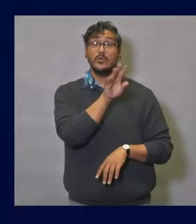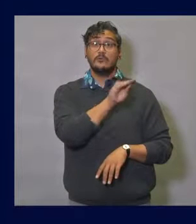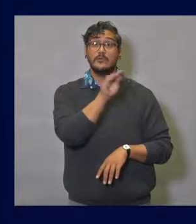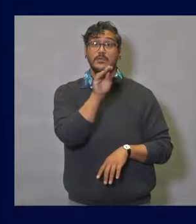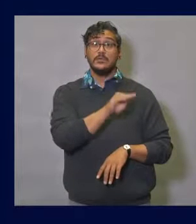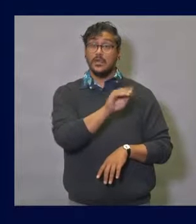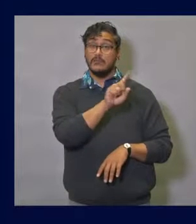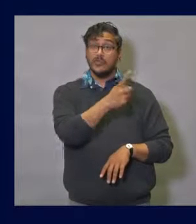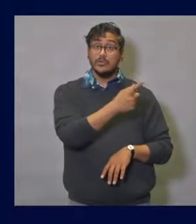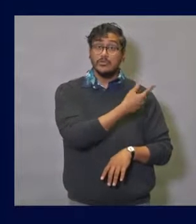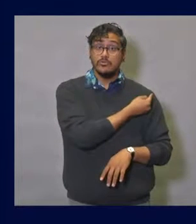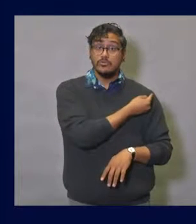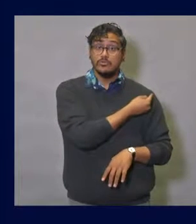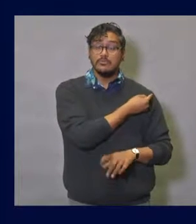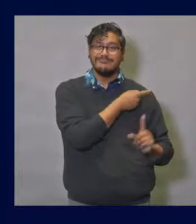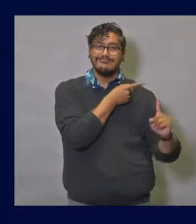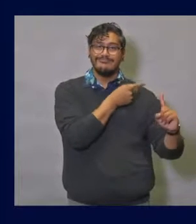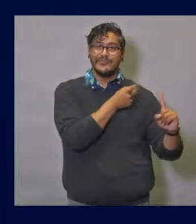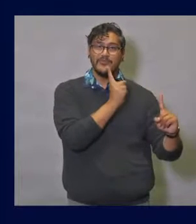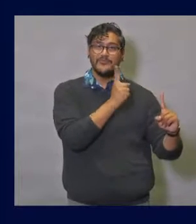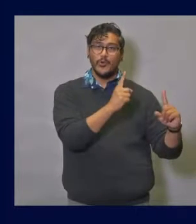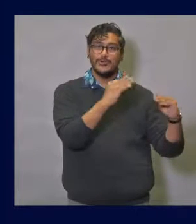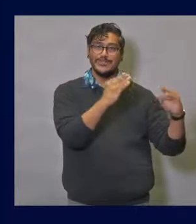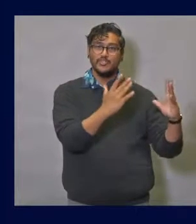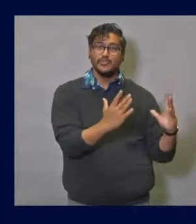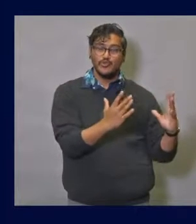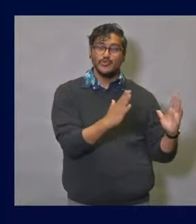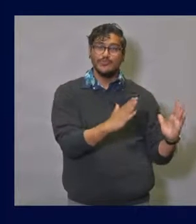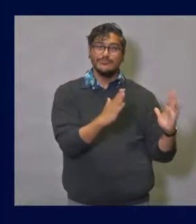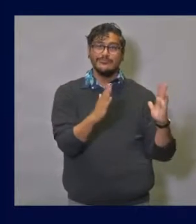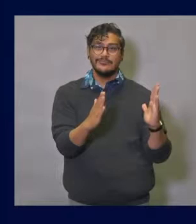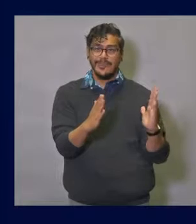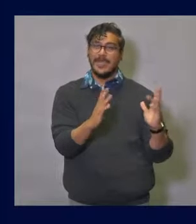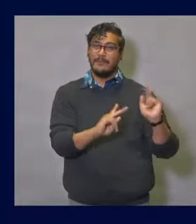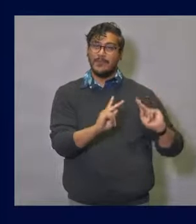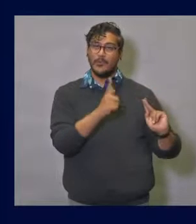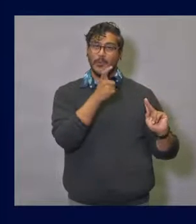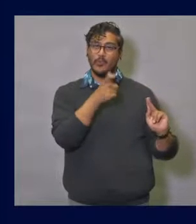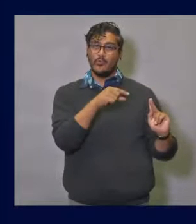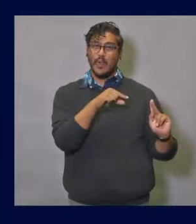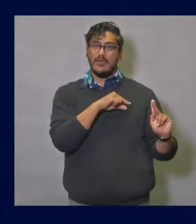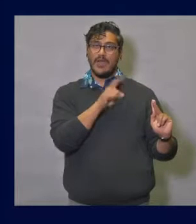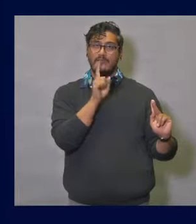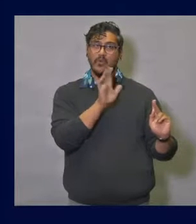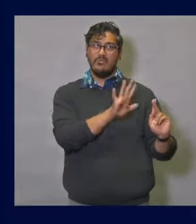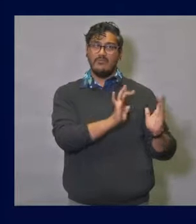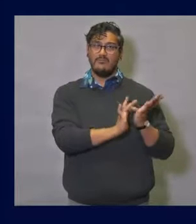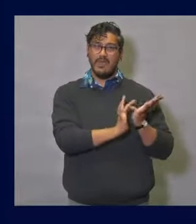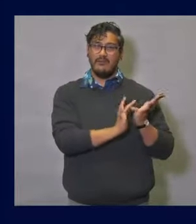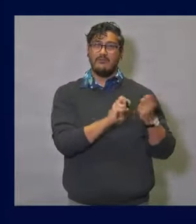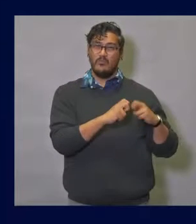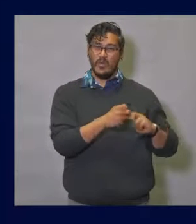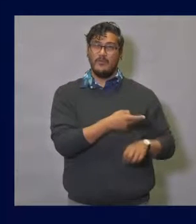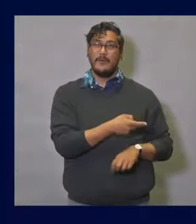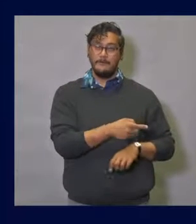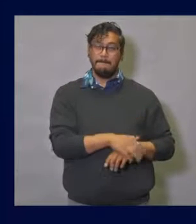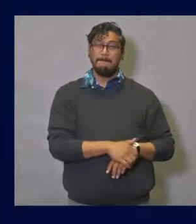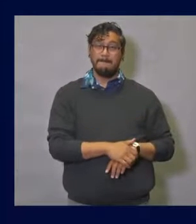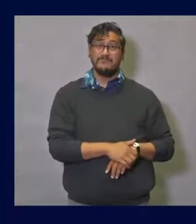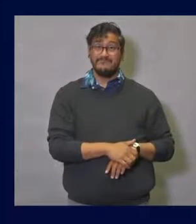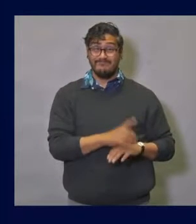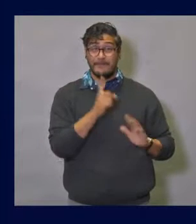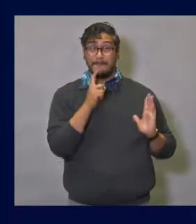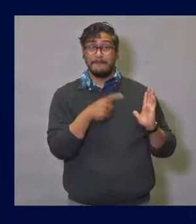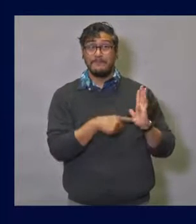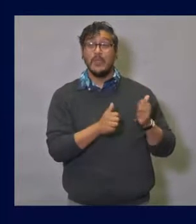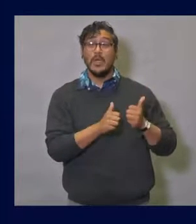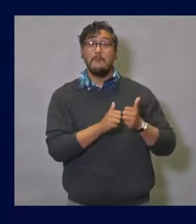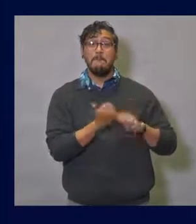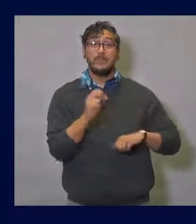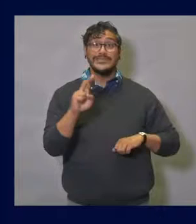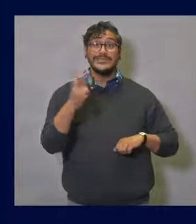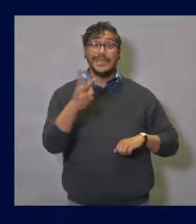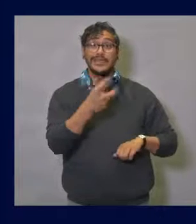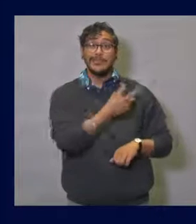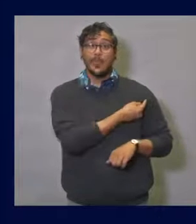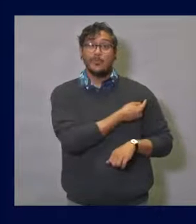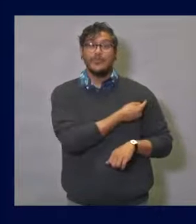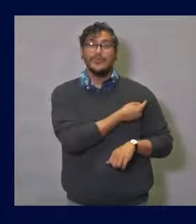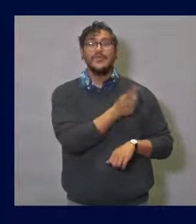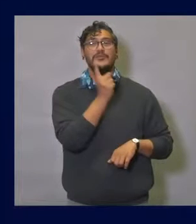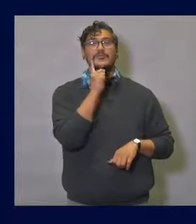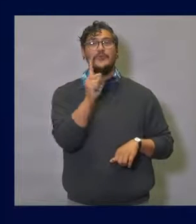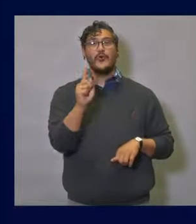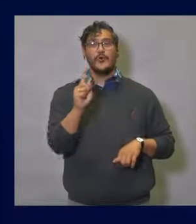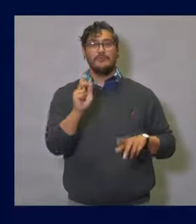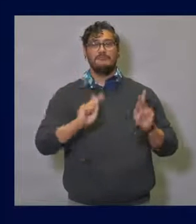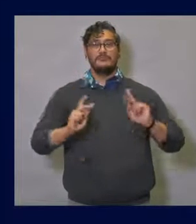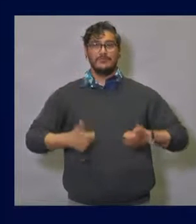OF TIME TO GET VACCINATED.